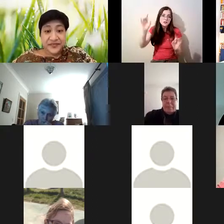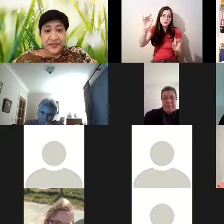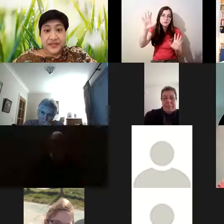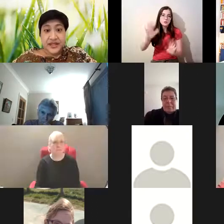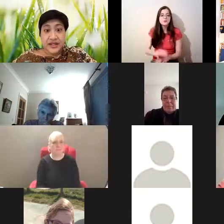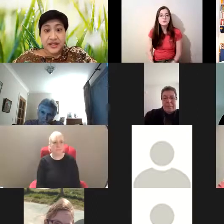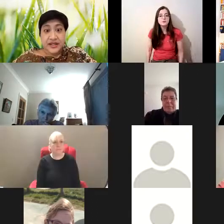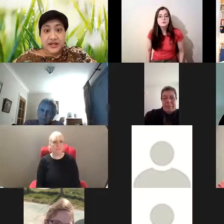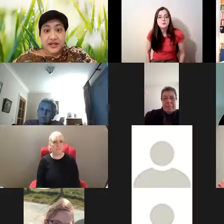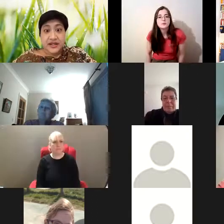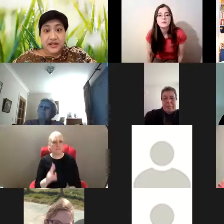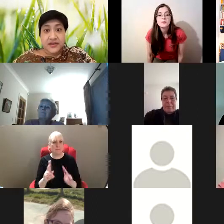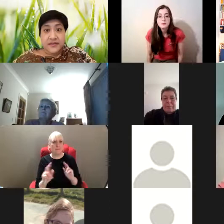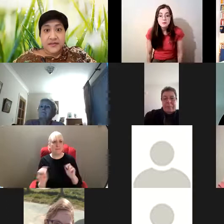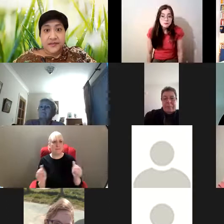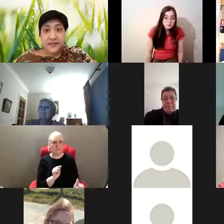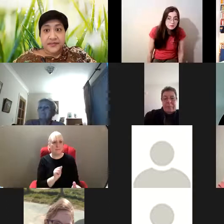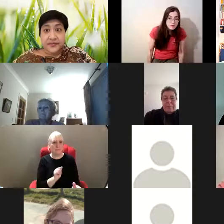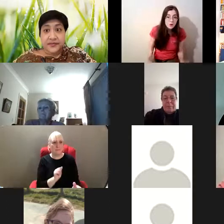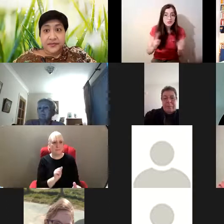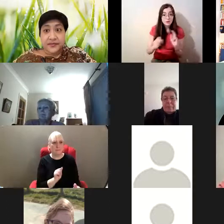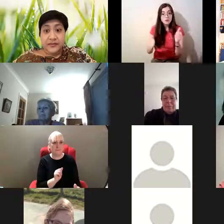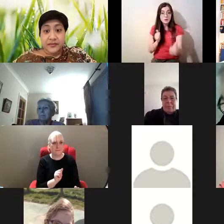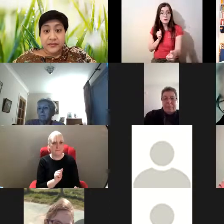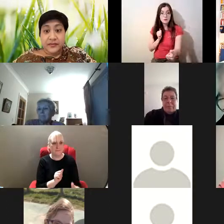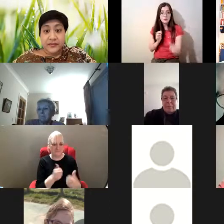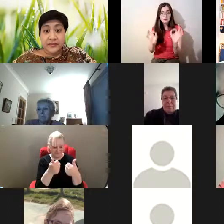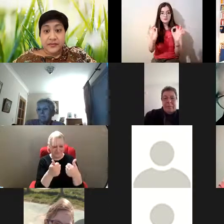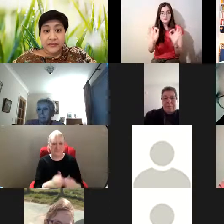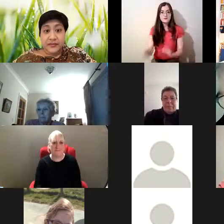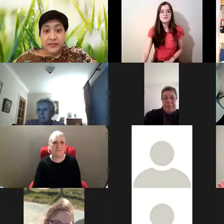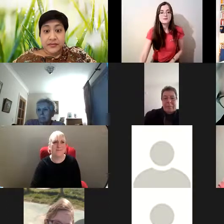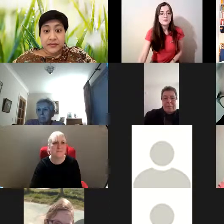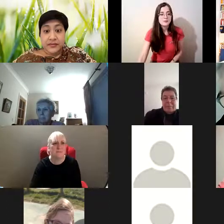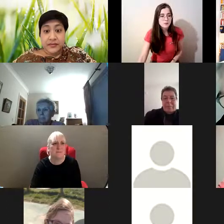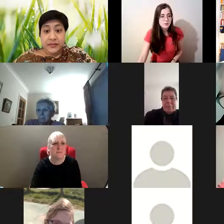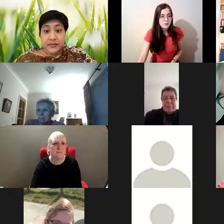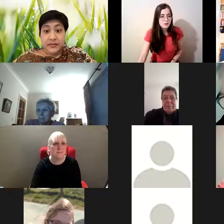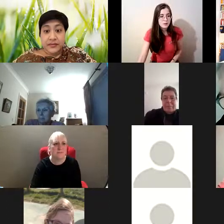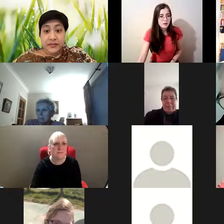thank you so much okay i mean you raise a very i mean you're raising and another issues that